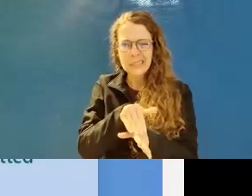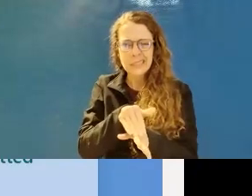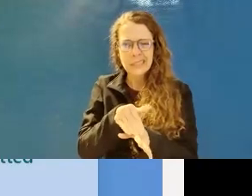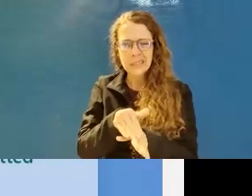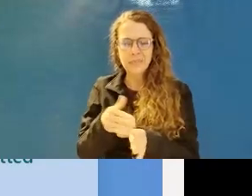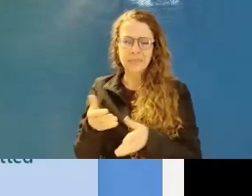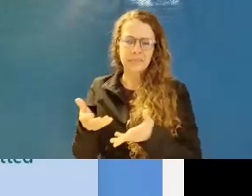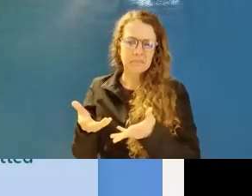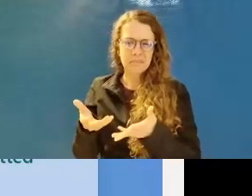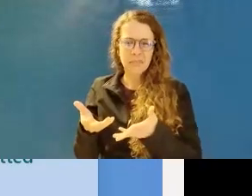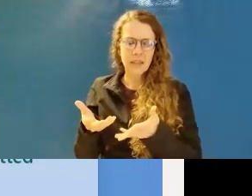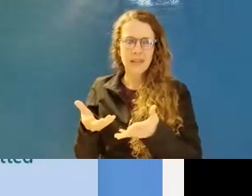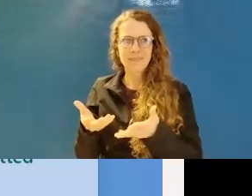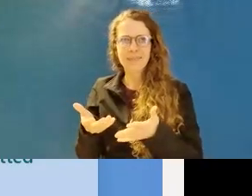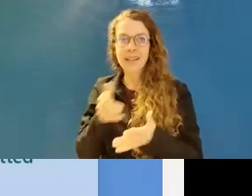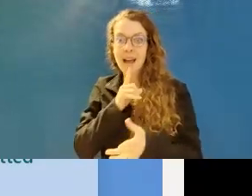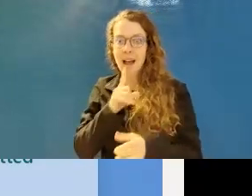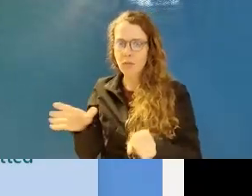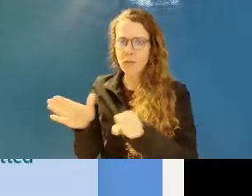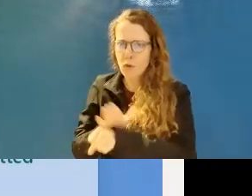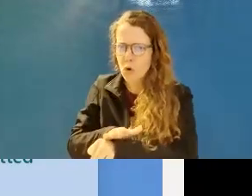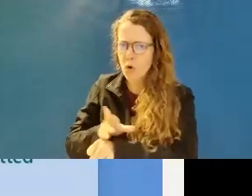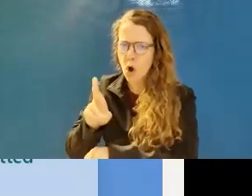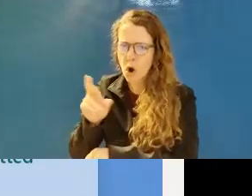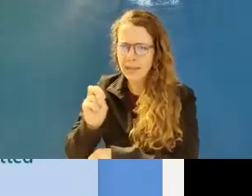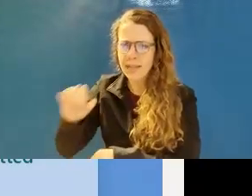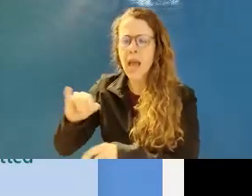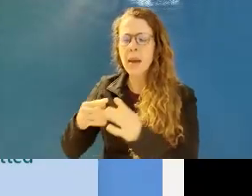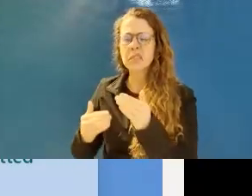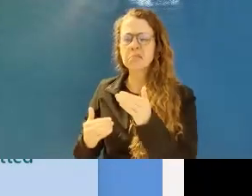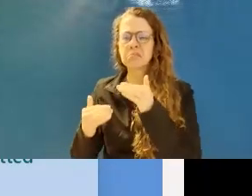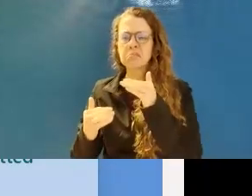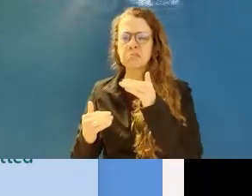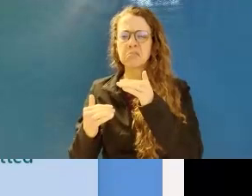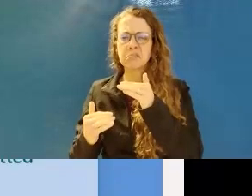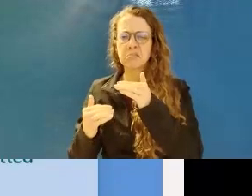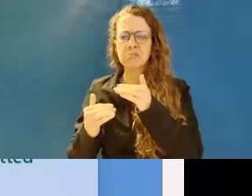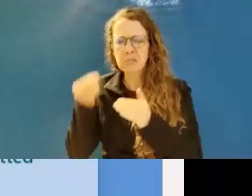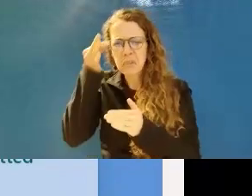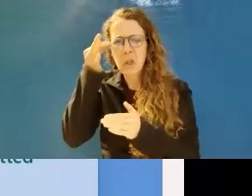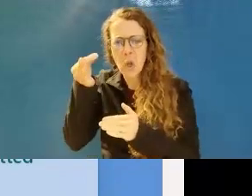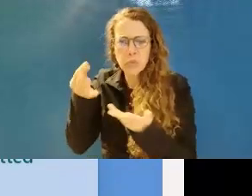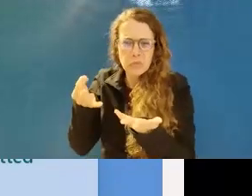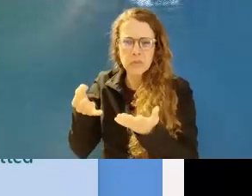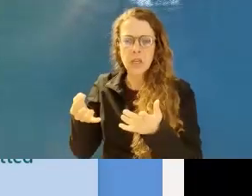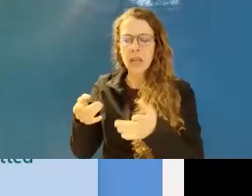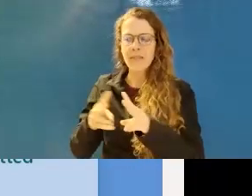and not really RSI but approaching it, because again, it's very generic.